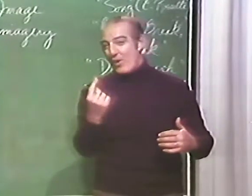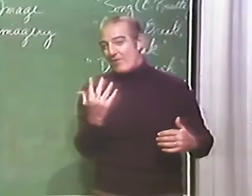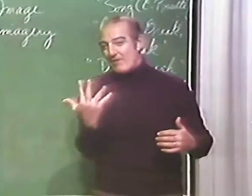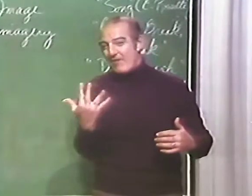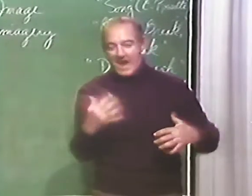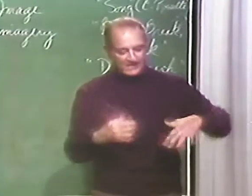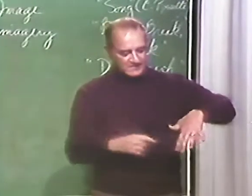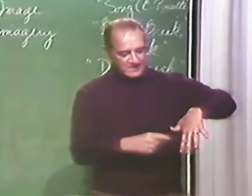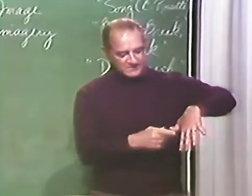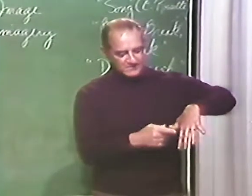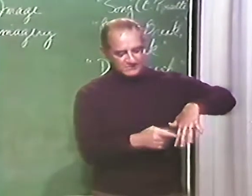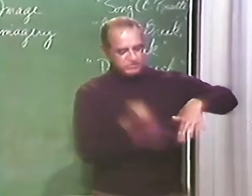ONE OF THE 5 SENSES...